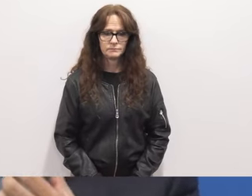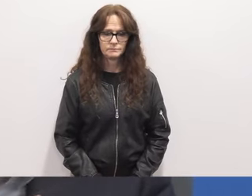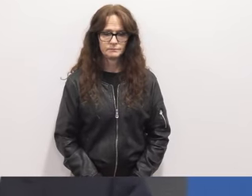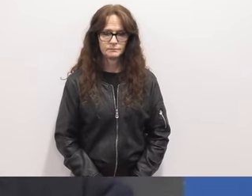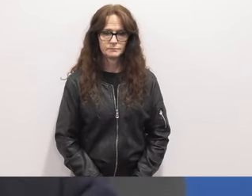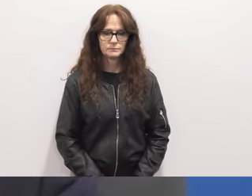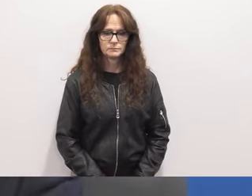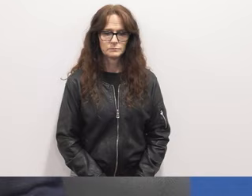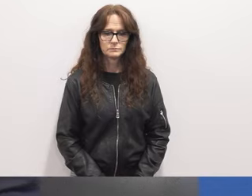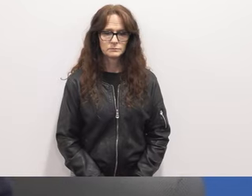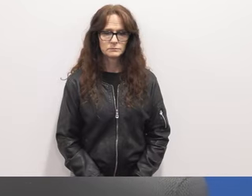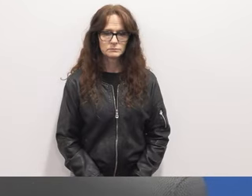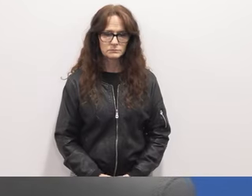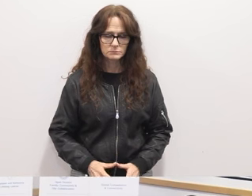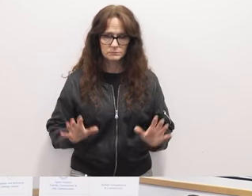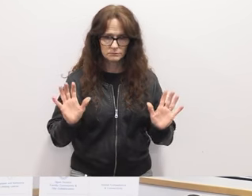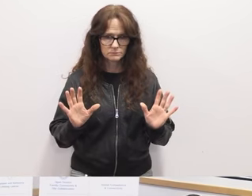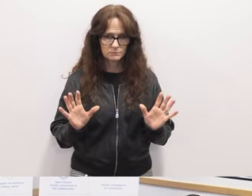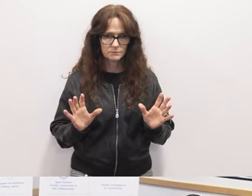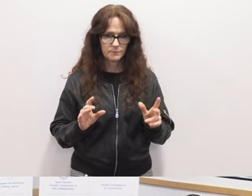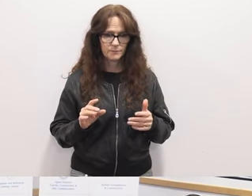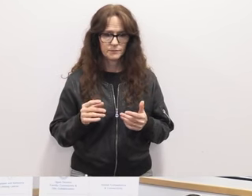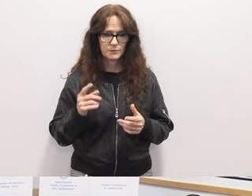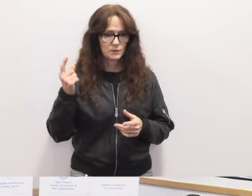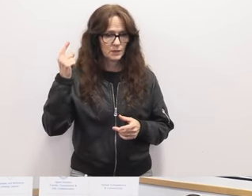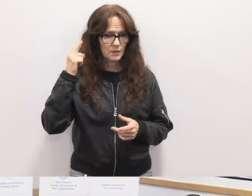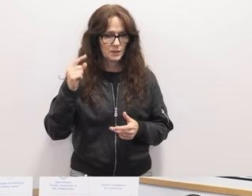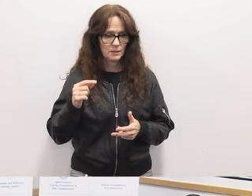So am I hearing you correctly in that